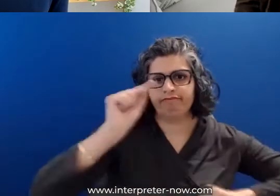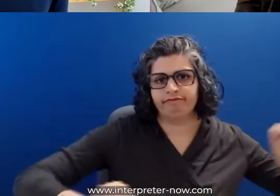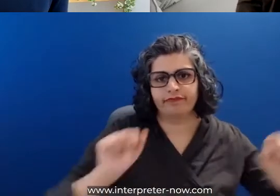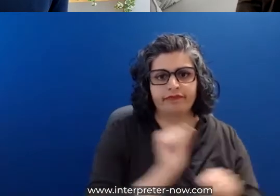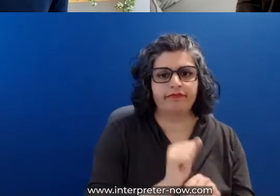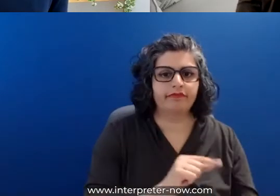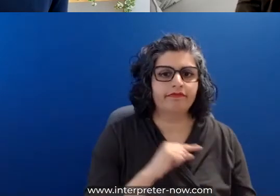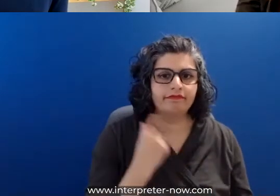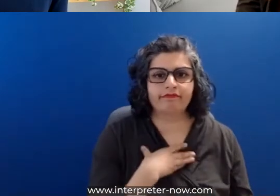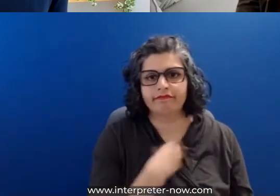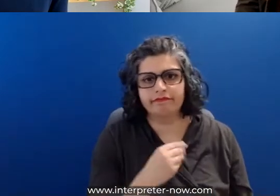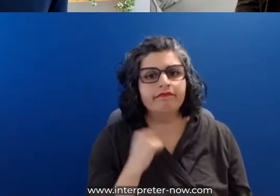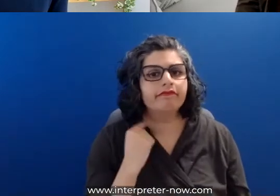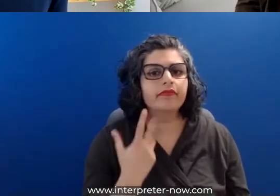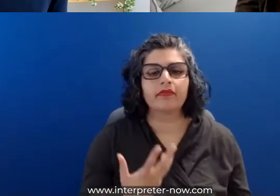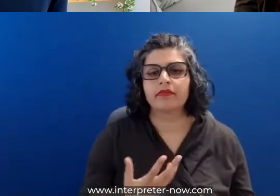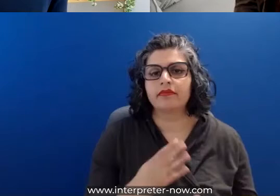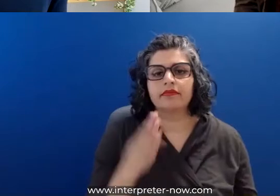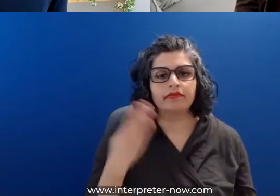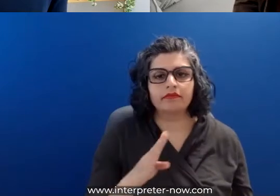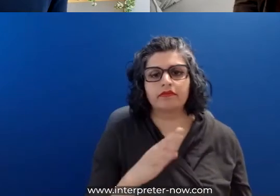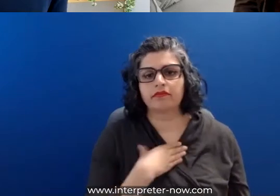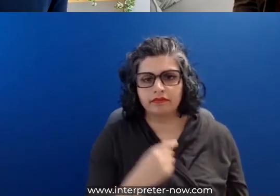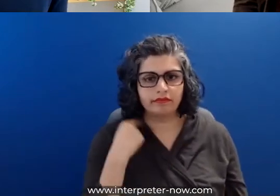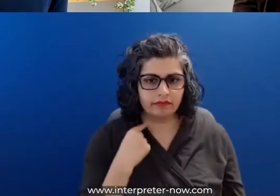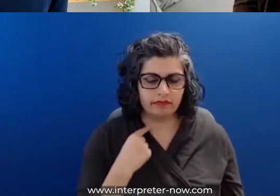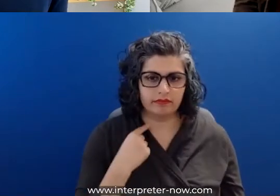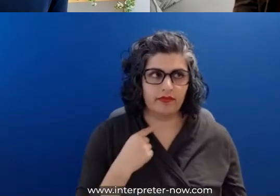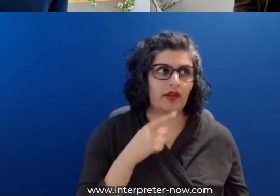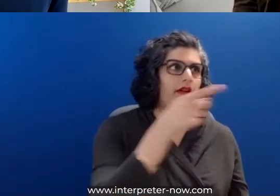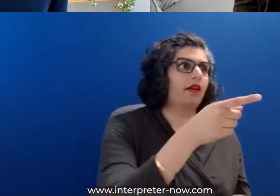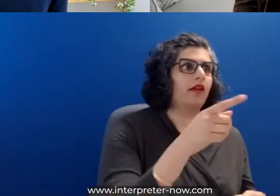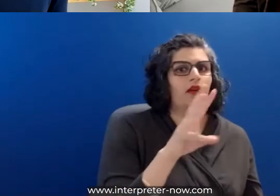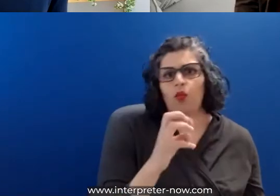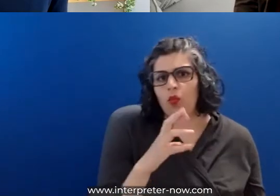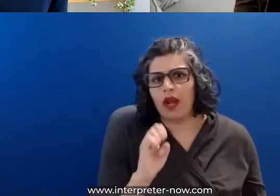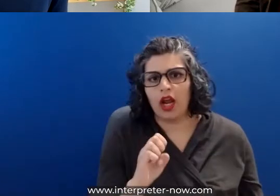and white collar. Jobs performed onsite, like at a warehouse or an office. Jobs performed